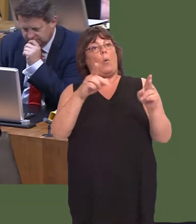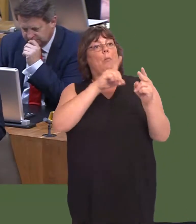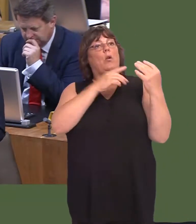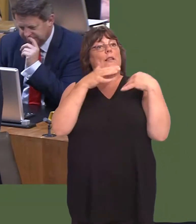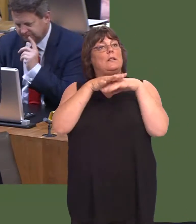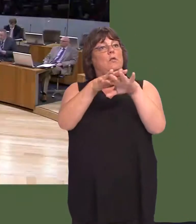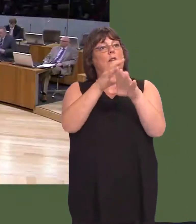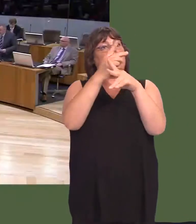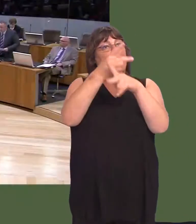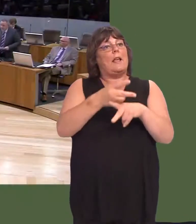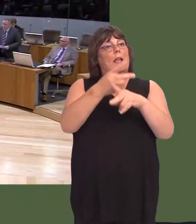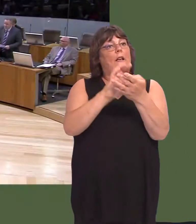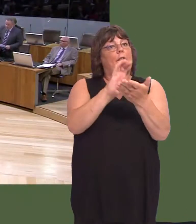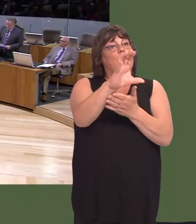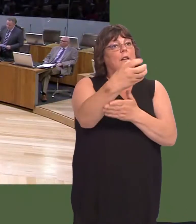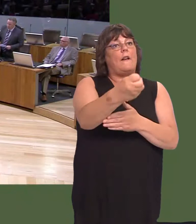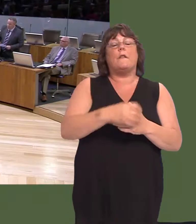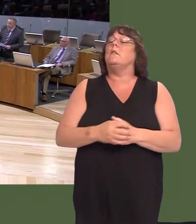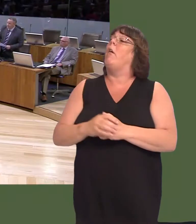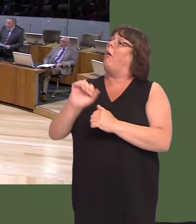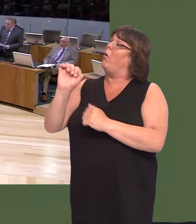Darren Millar: Thank you for that answer, First Minister, but one of the things you